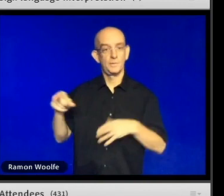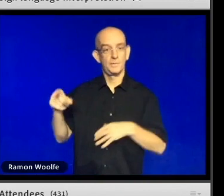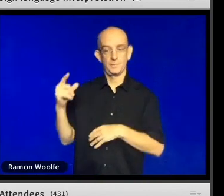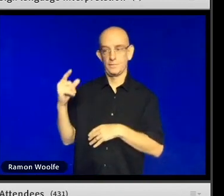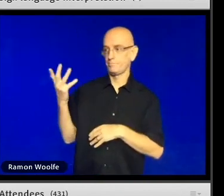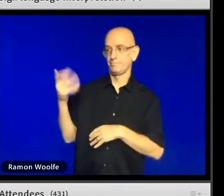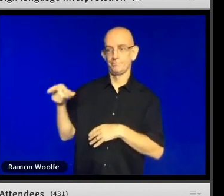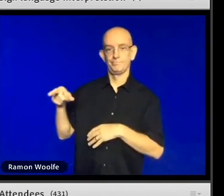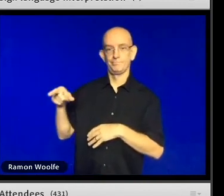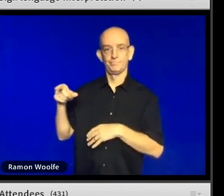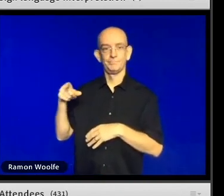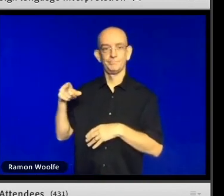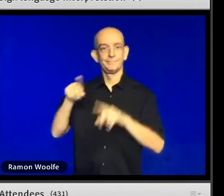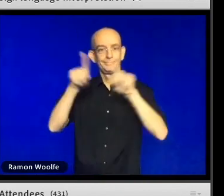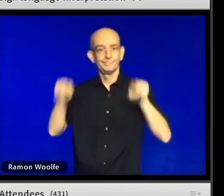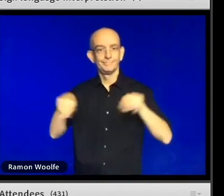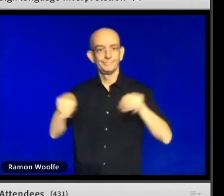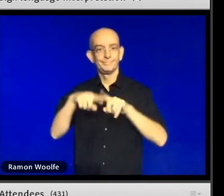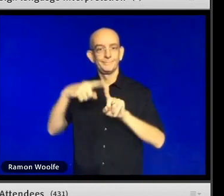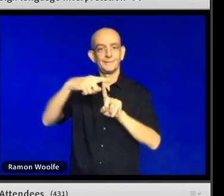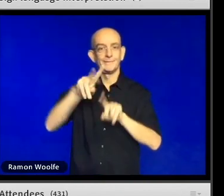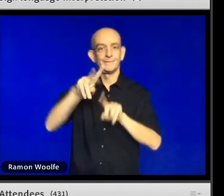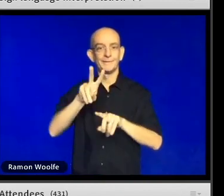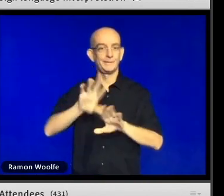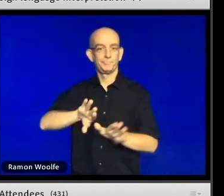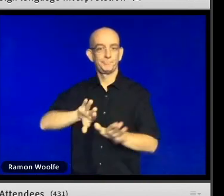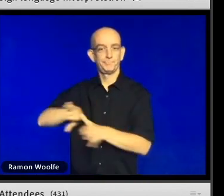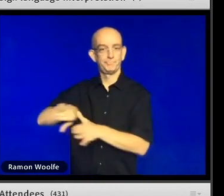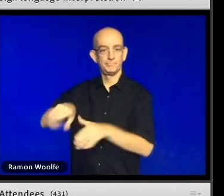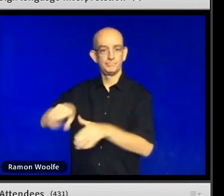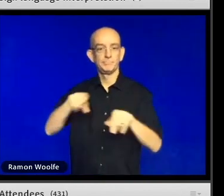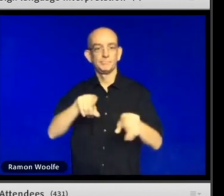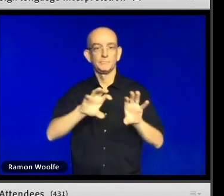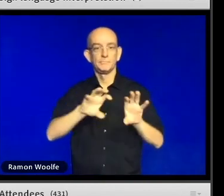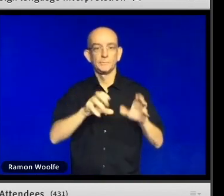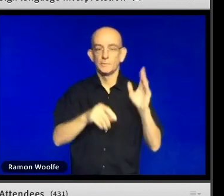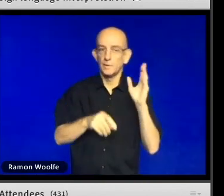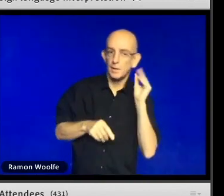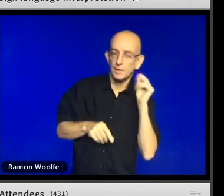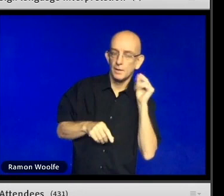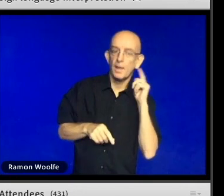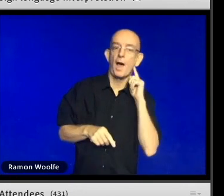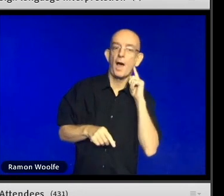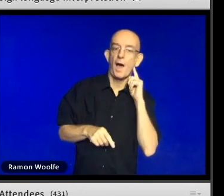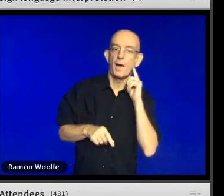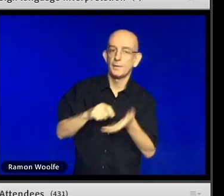that we ‑‑ they told us about and maybe one last thing about the economic side of